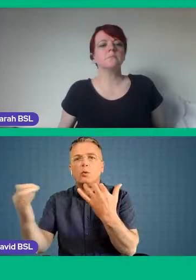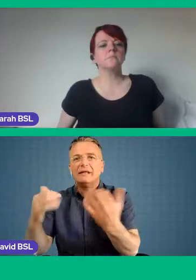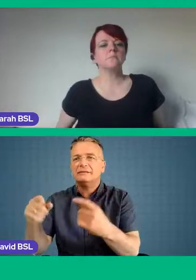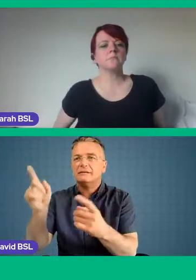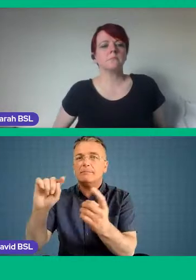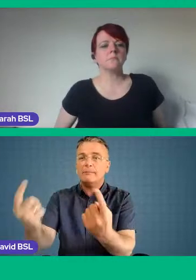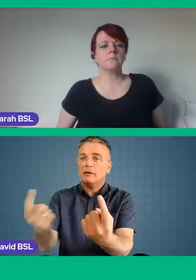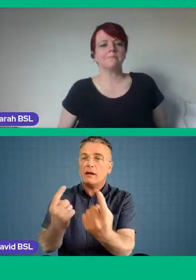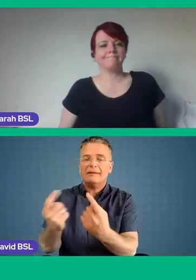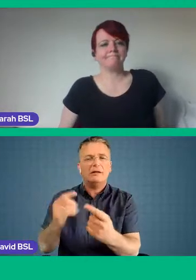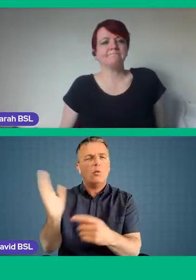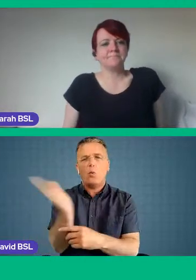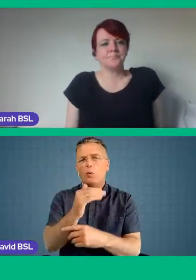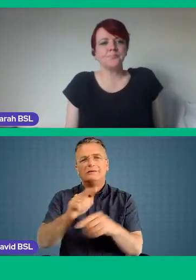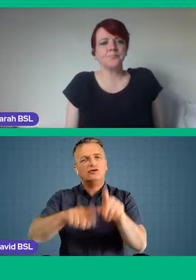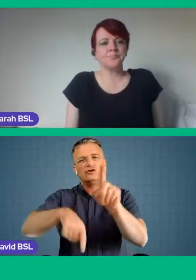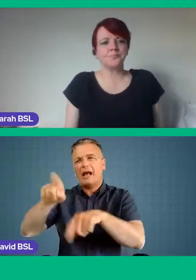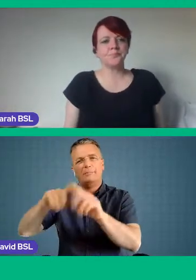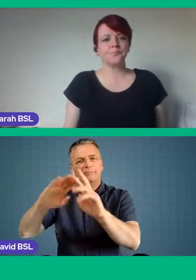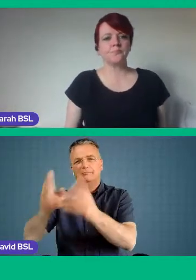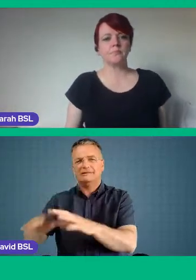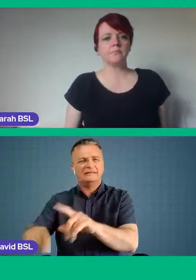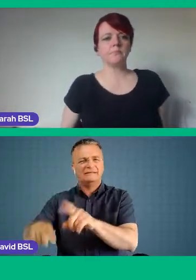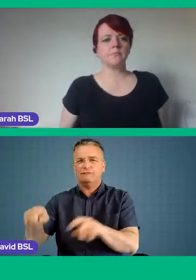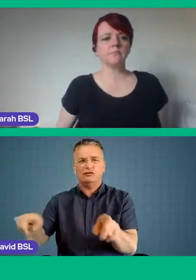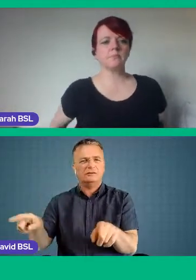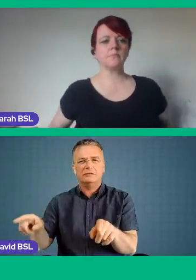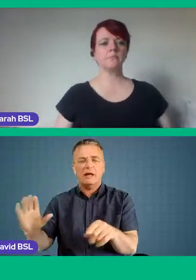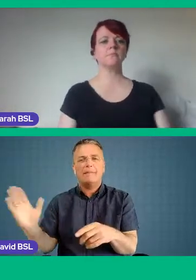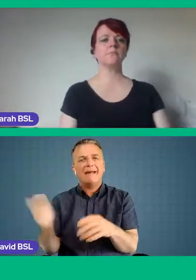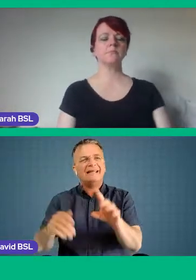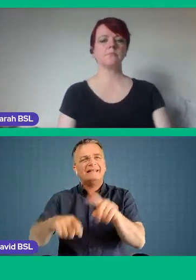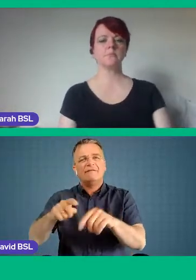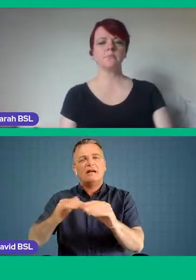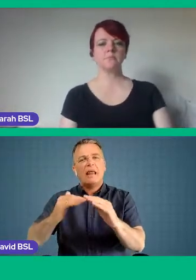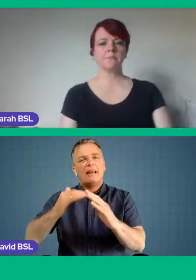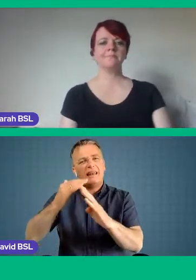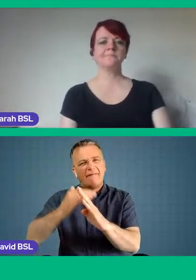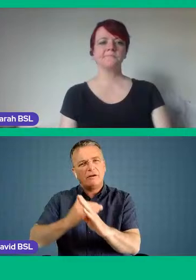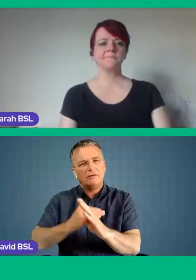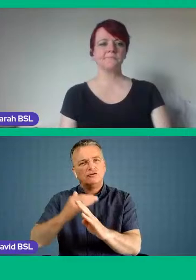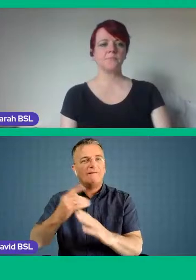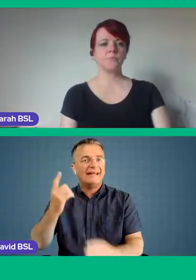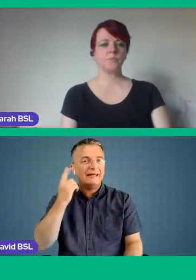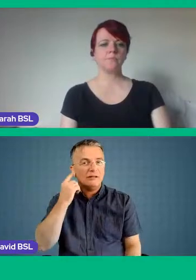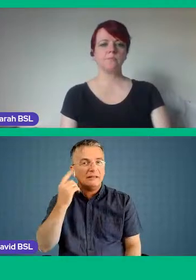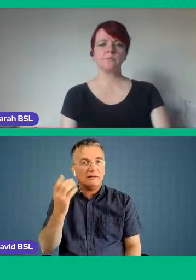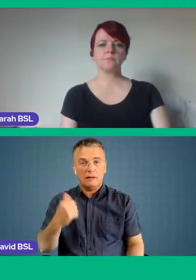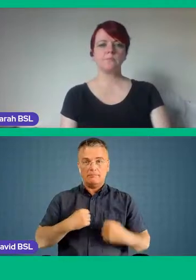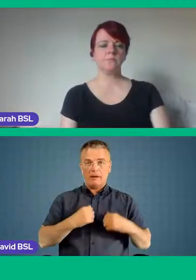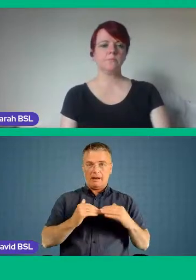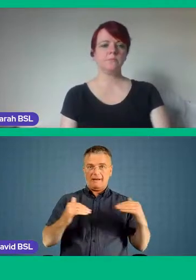audiences, but those audiences and those people come in all shapes and sizes and with all many different levels of hearing.